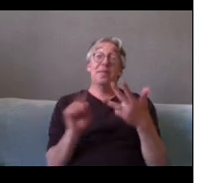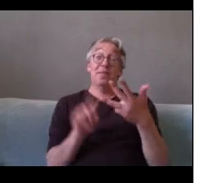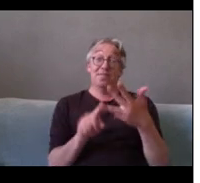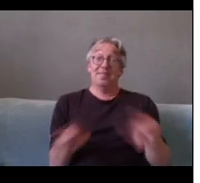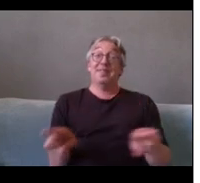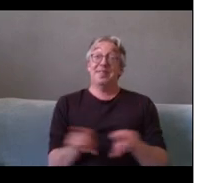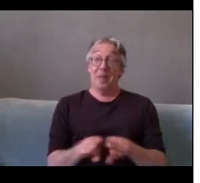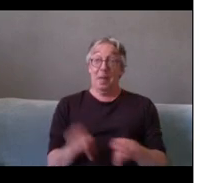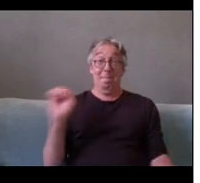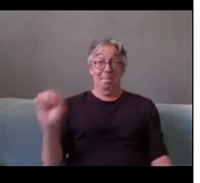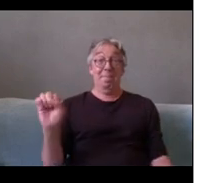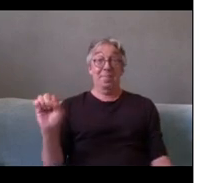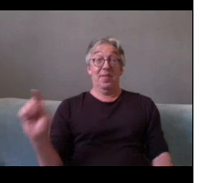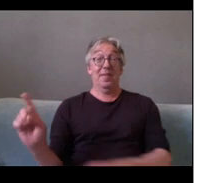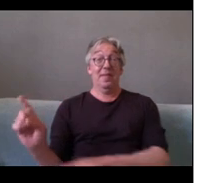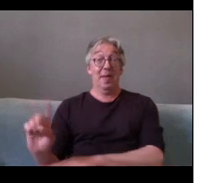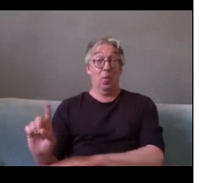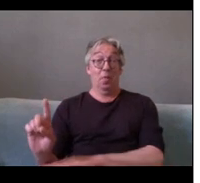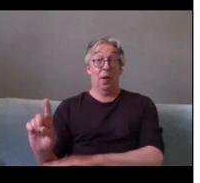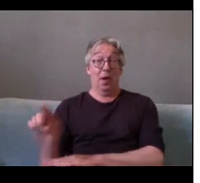of the United Disabled Persons of Kenya (UDPK)